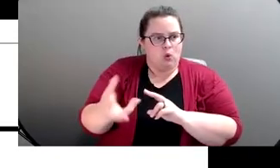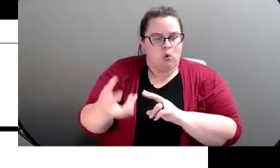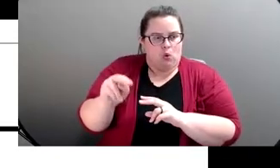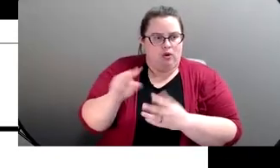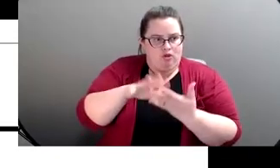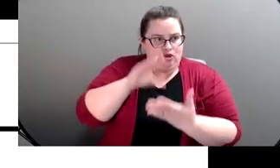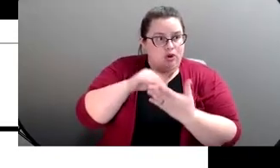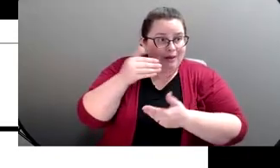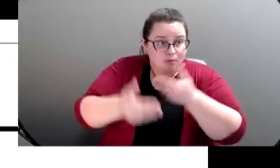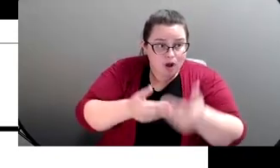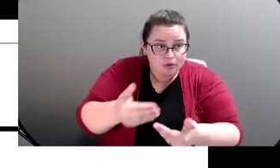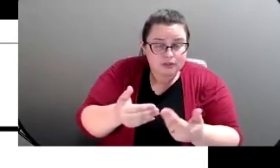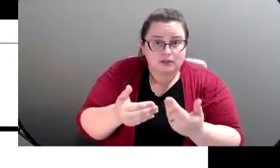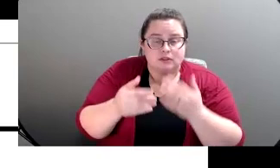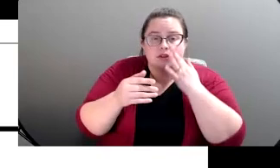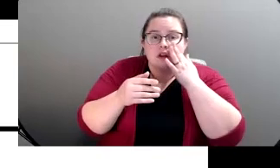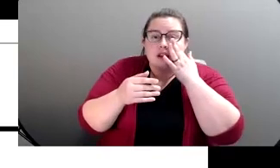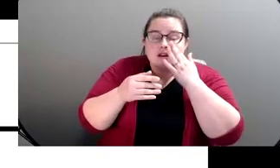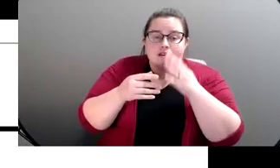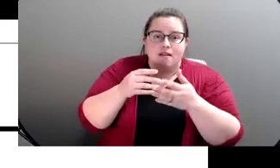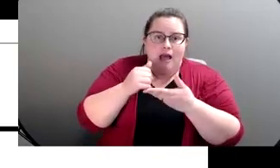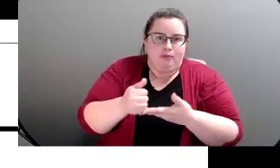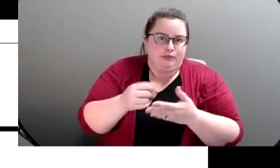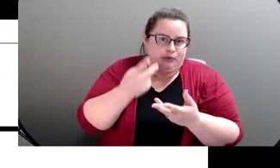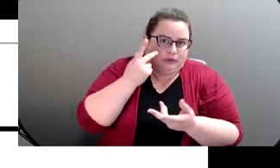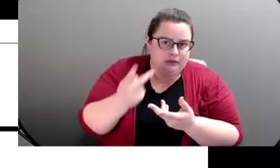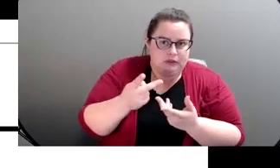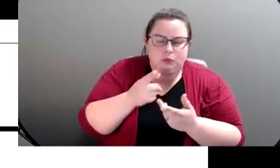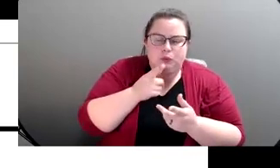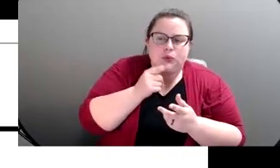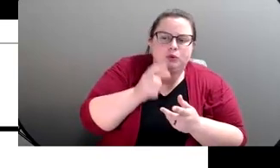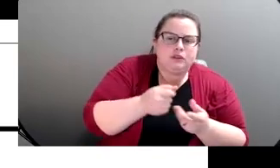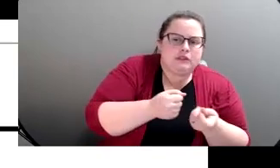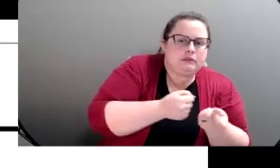And it also helps you to see who may need a nudge, who may need a message,